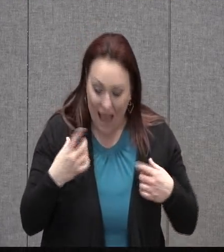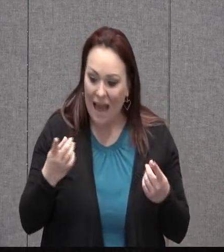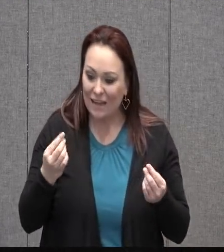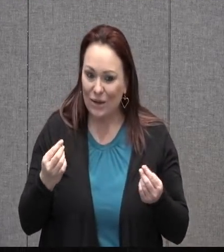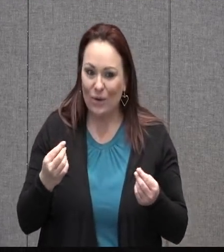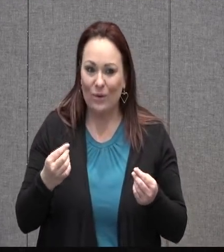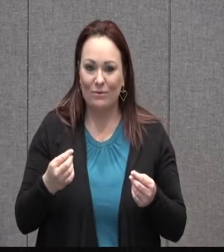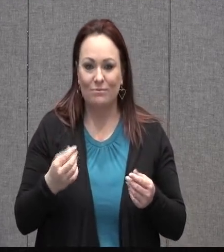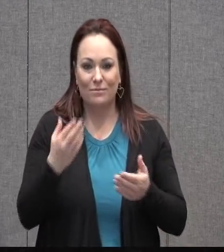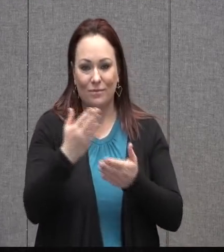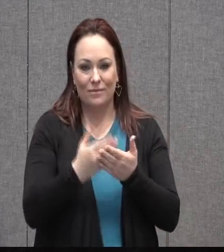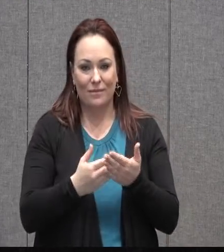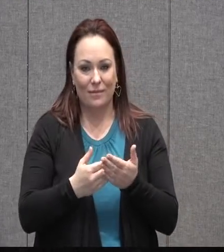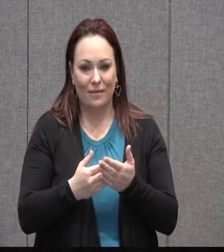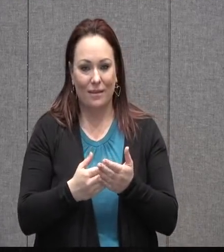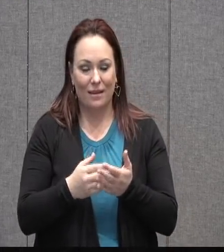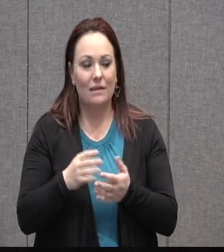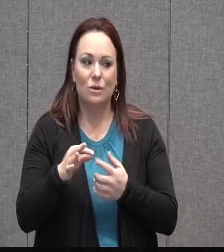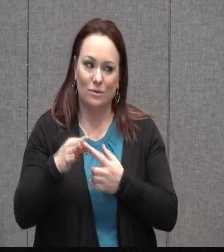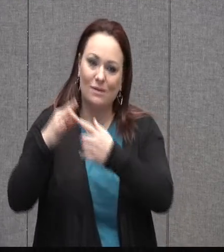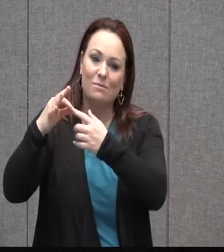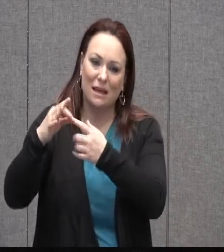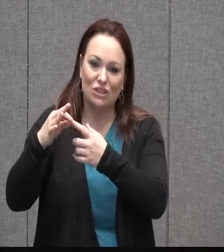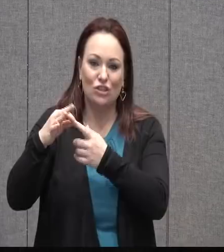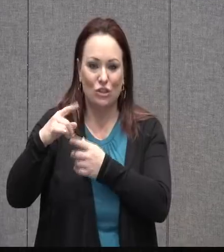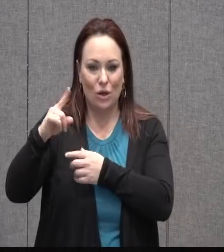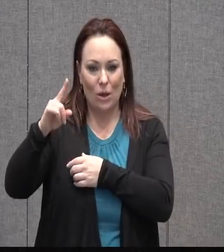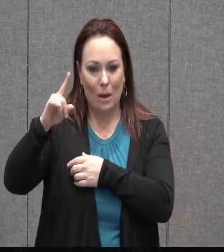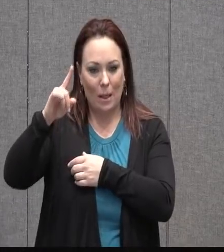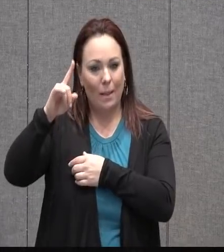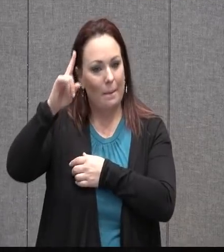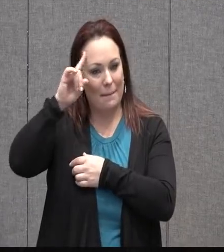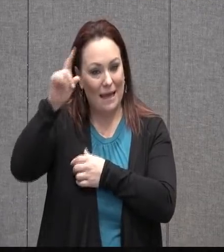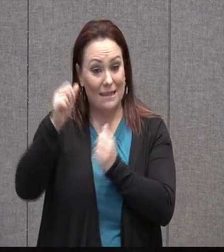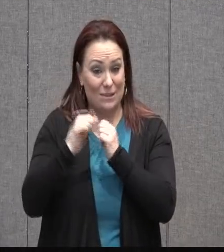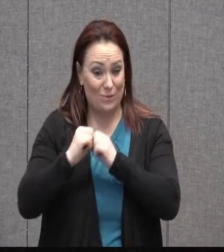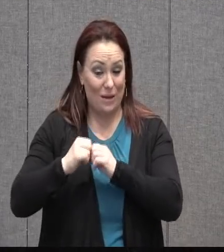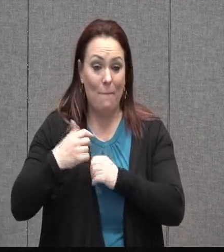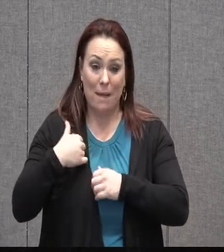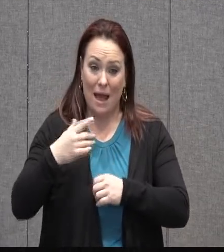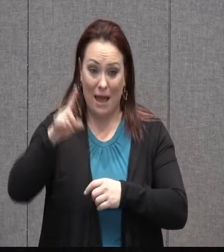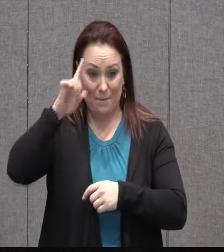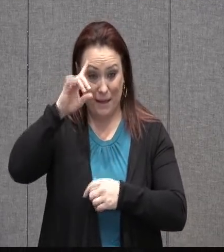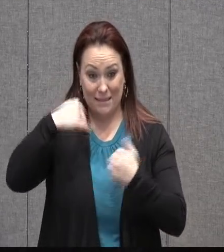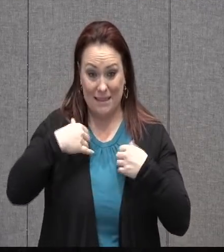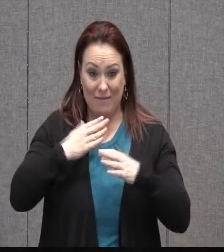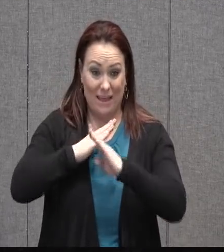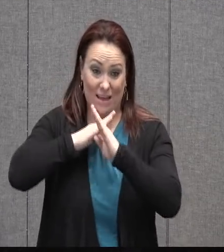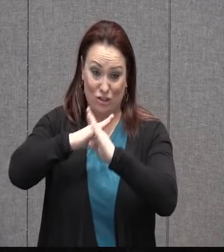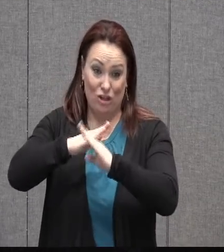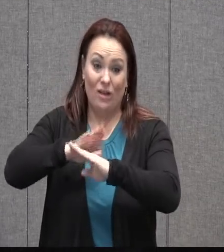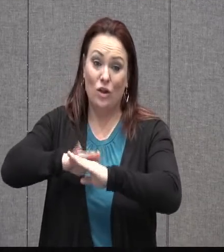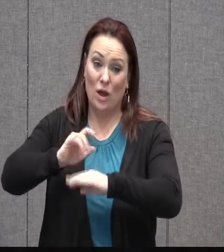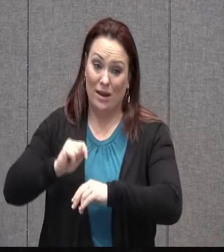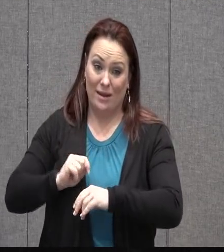I have some of those special pennies you talked about with the shield on them. - Perfect. For two cents. - Thank you.